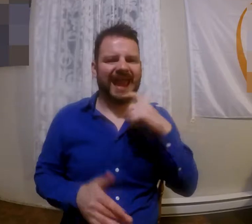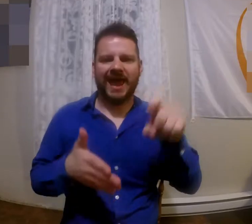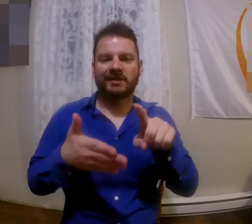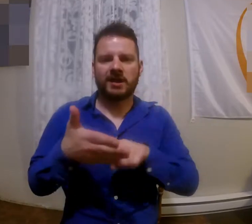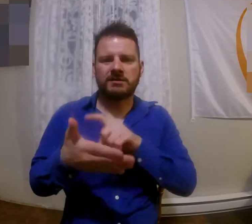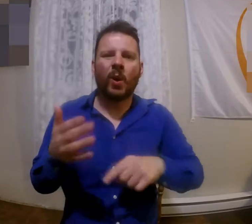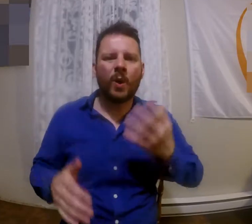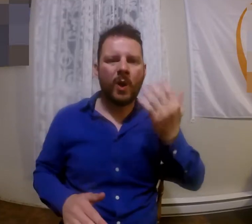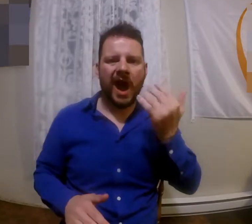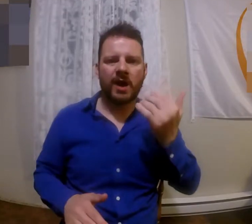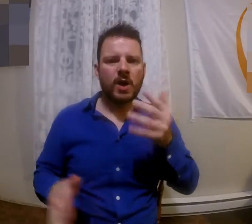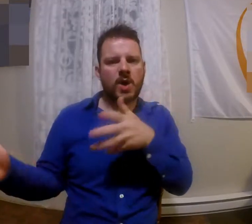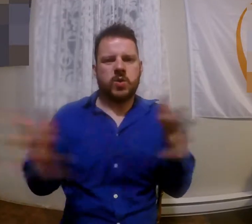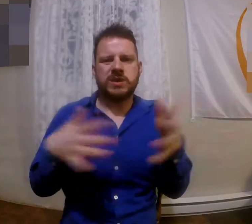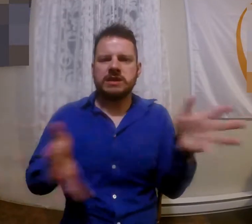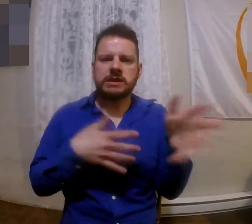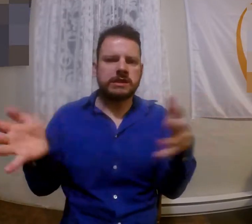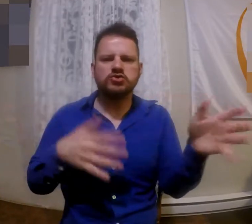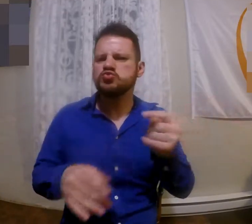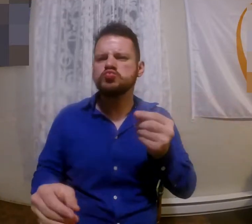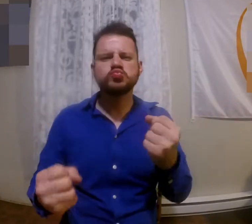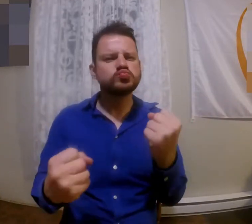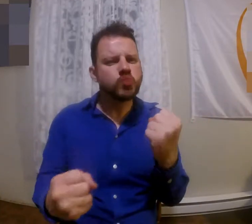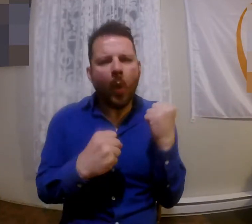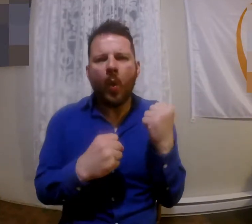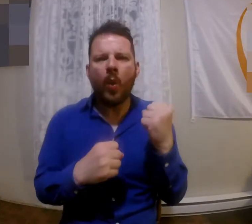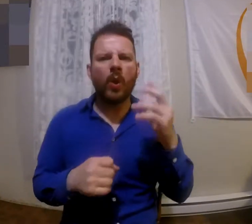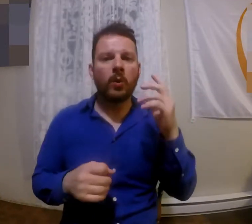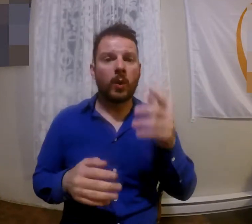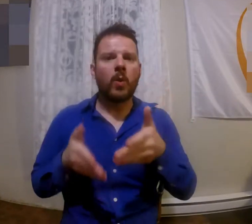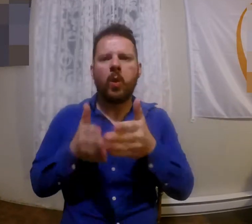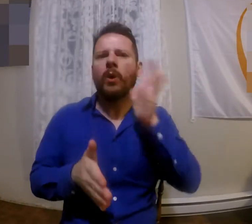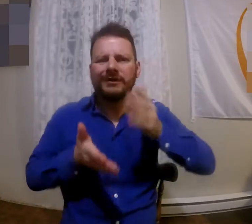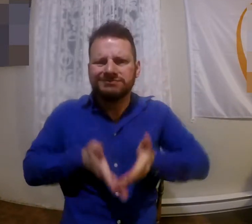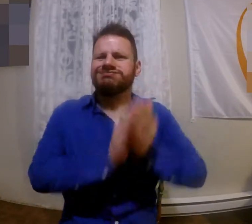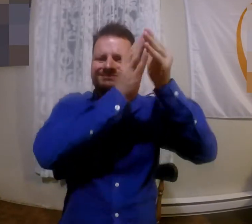they had to cancel becuase it was too windy and the water was way too rough.